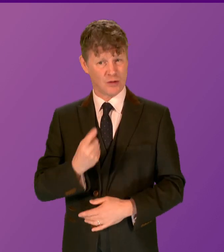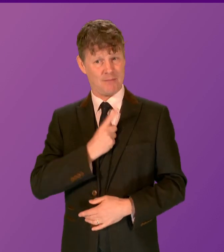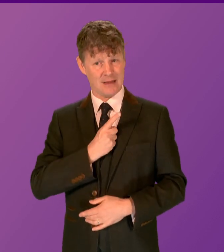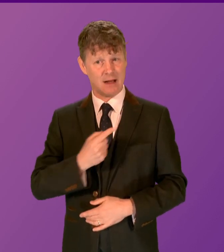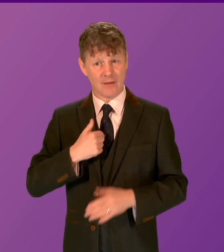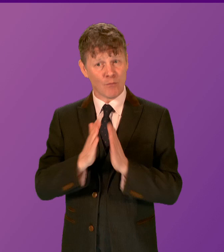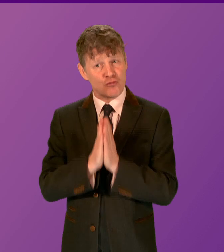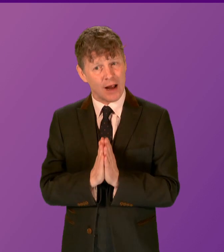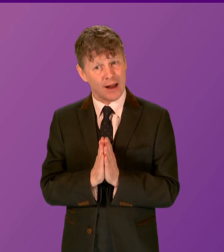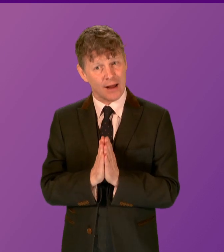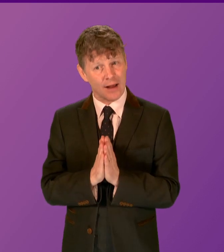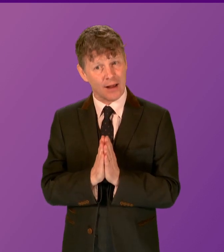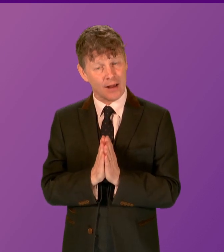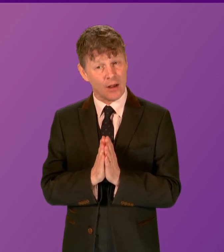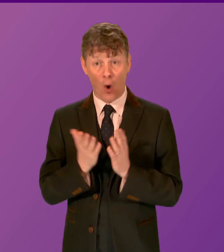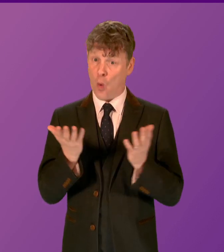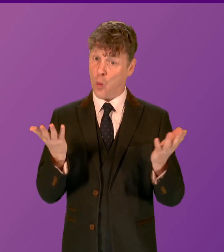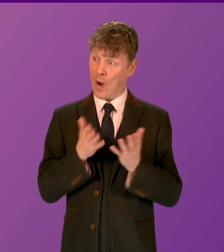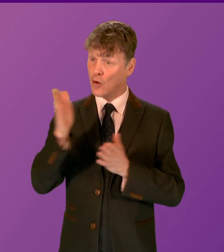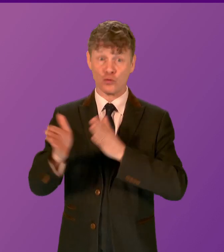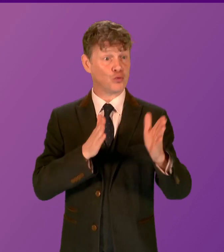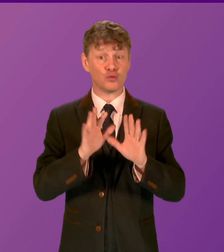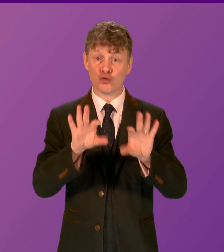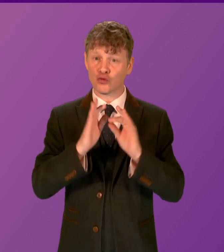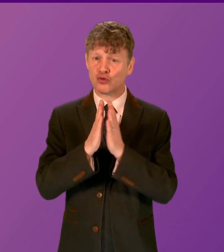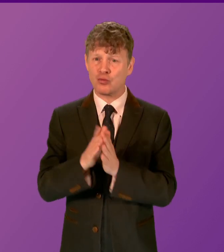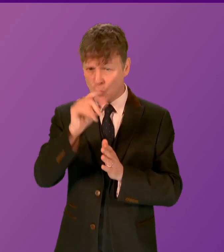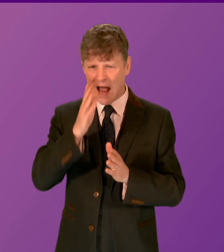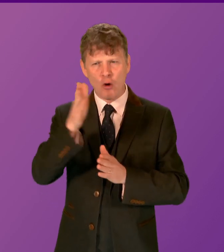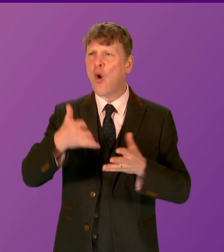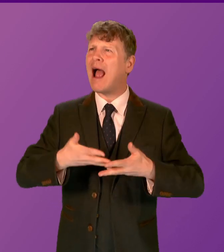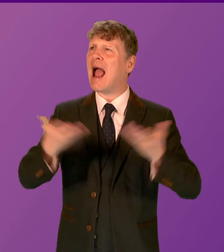People can pray anywhere in the world, for whatever they want, so I do not understand